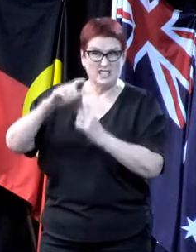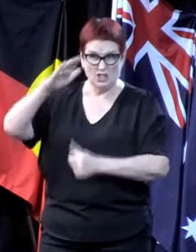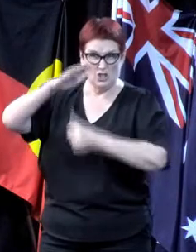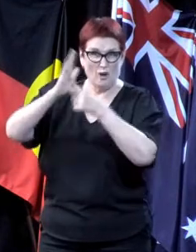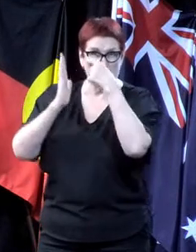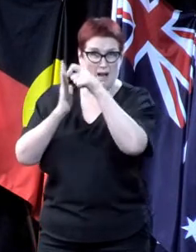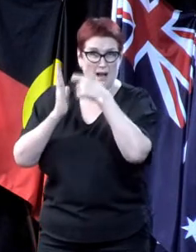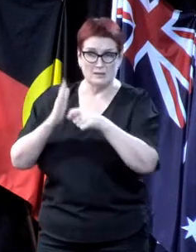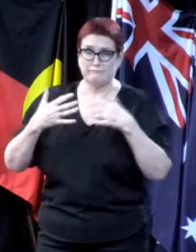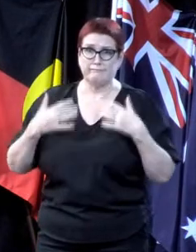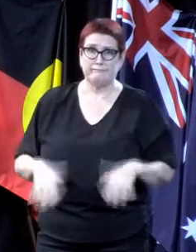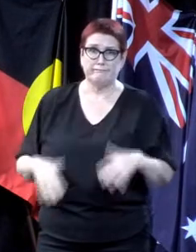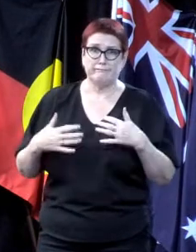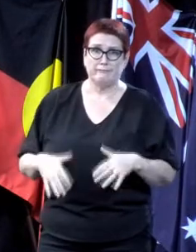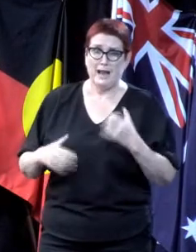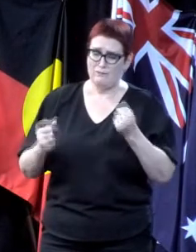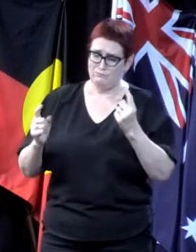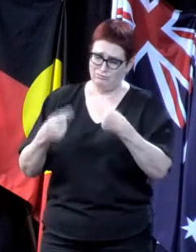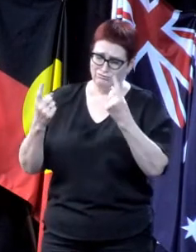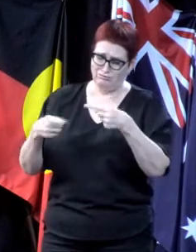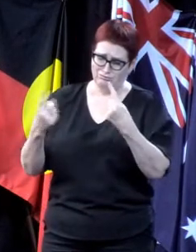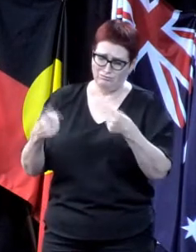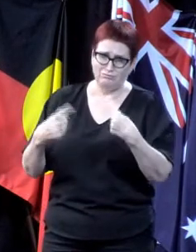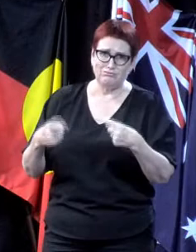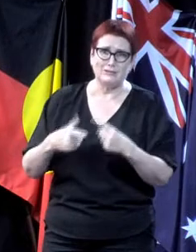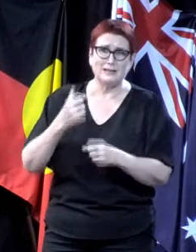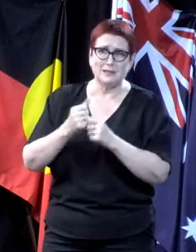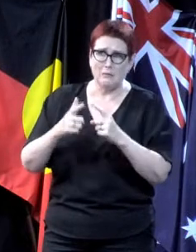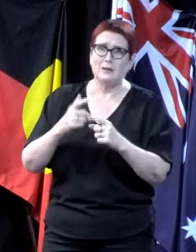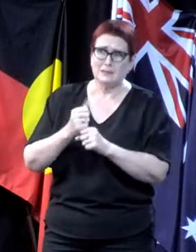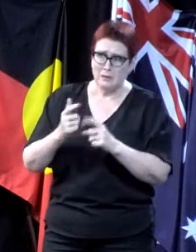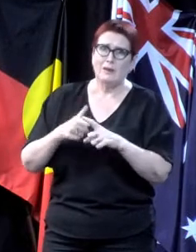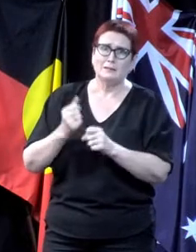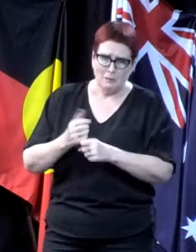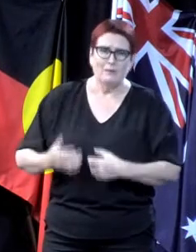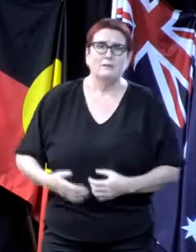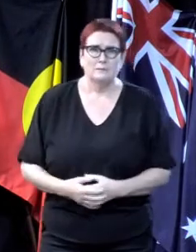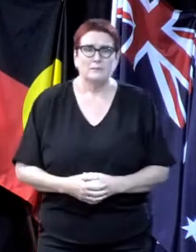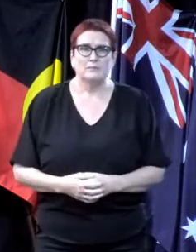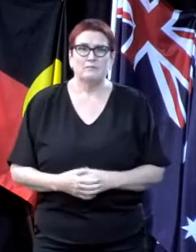that I could go on and on and on about, but they certainly... And at our graduation ceremonies at school,